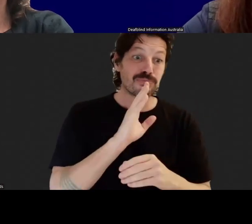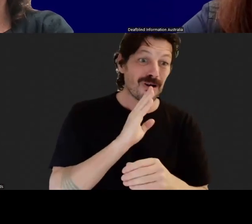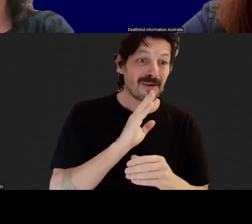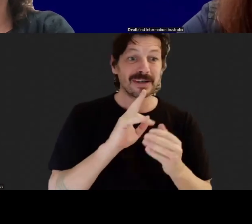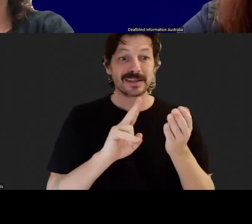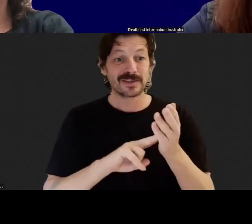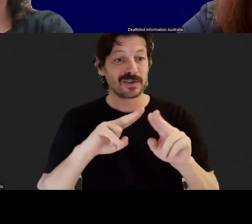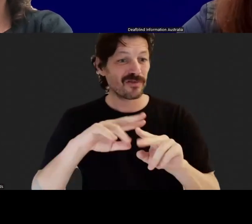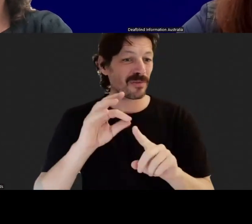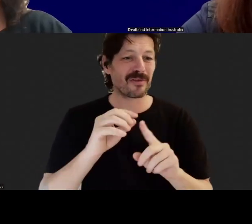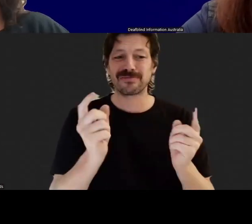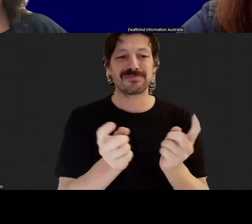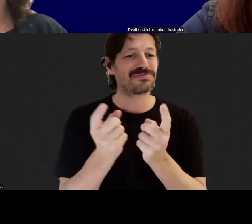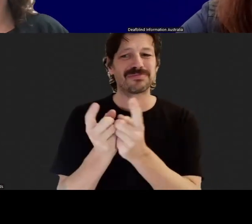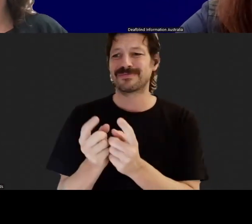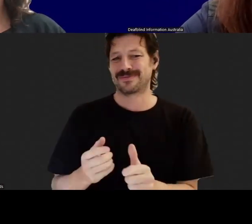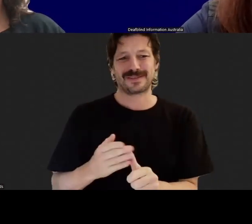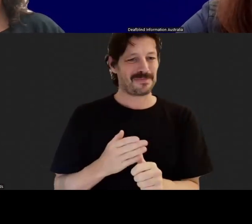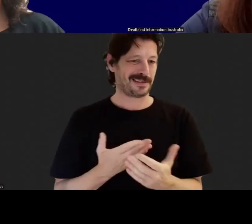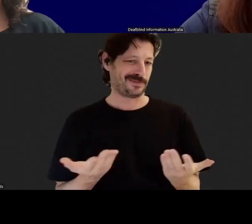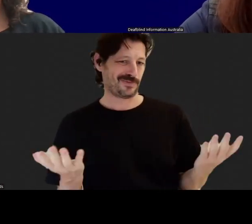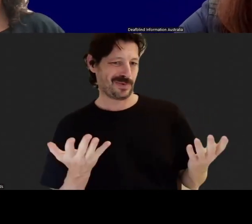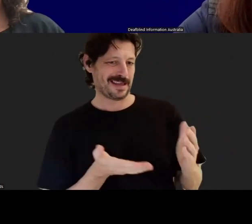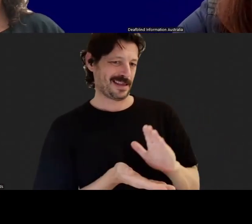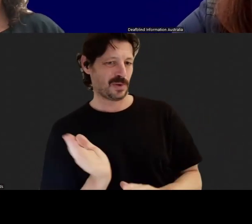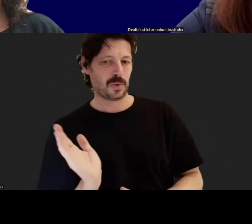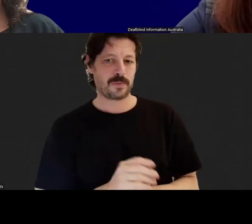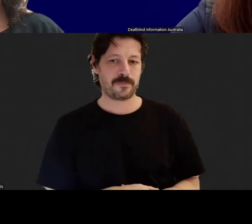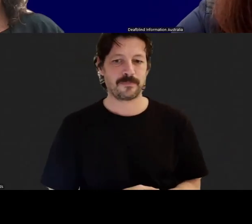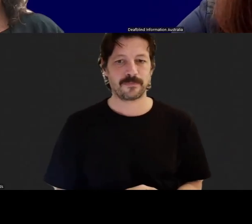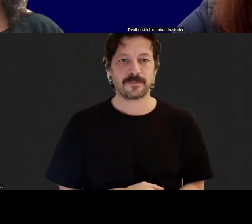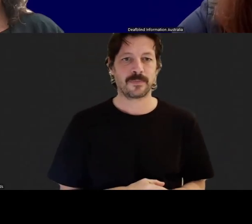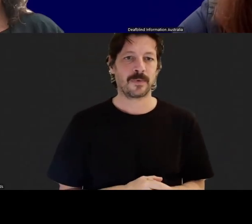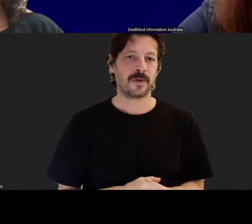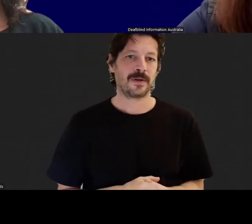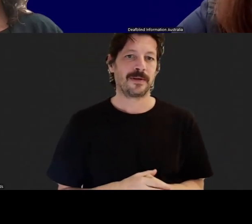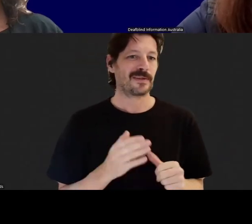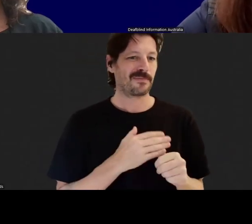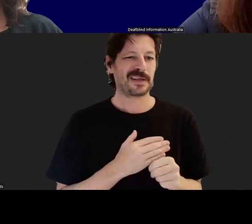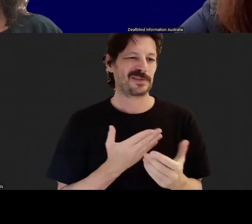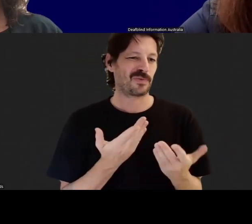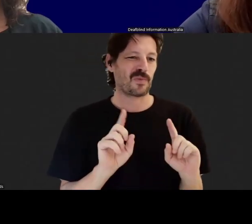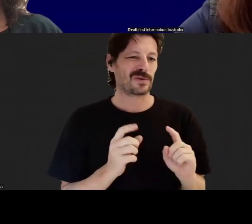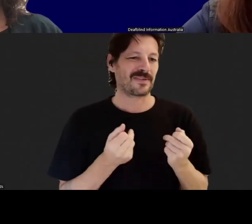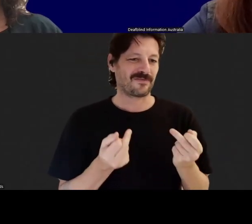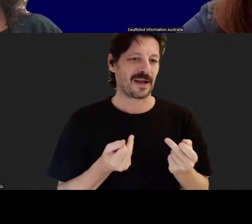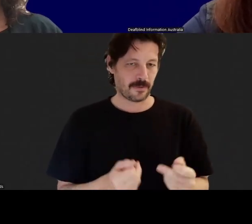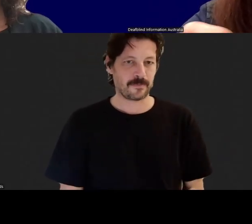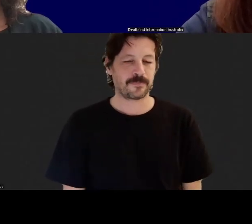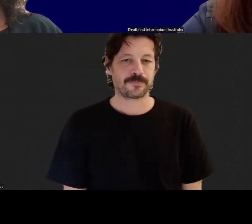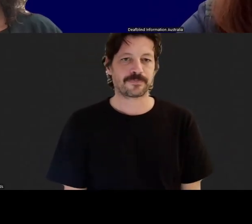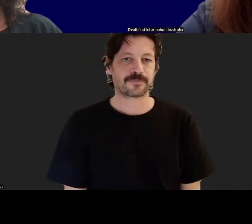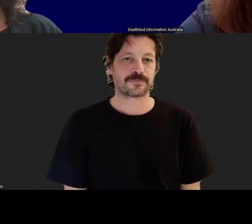depending on where they choose to go or what might be available in their area, and we have a very